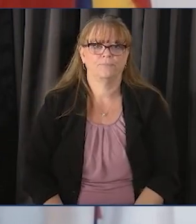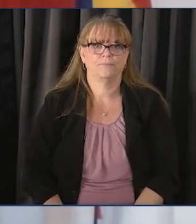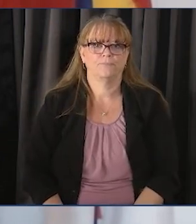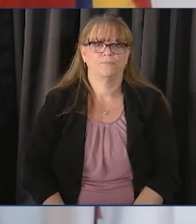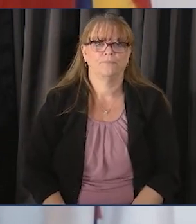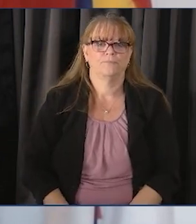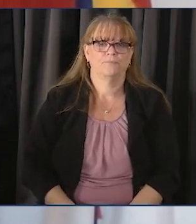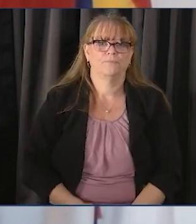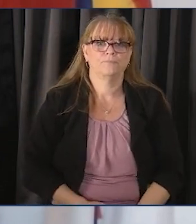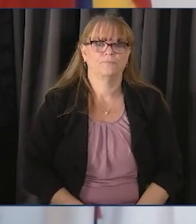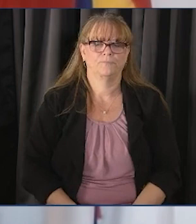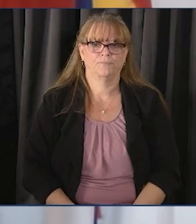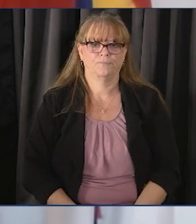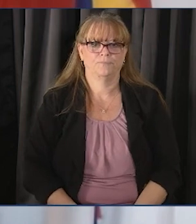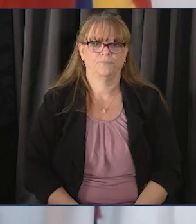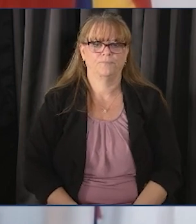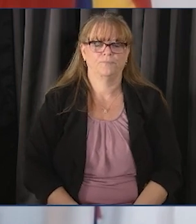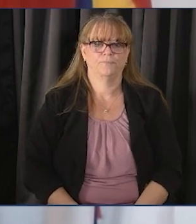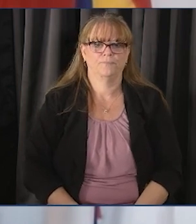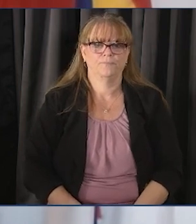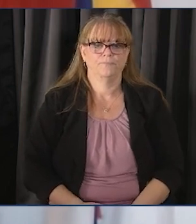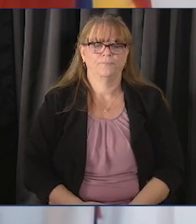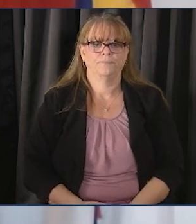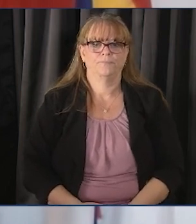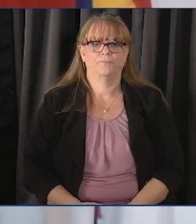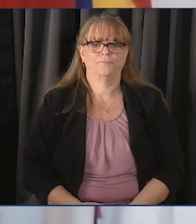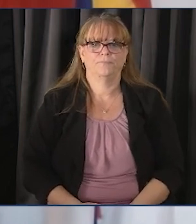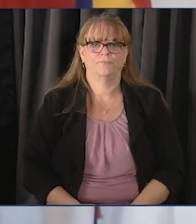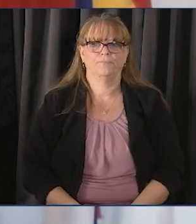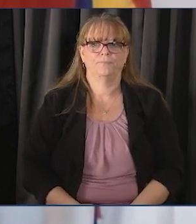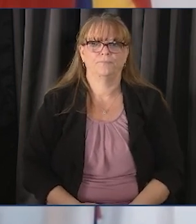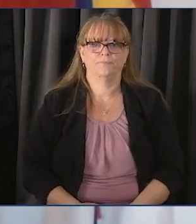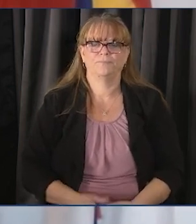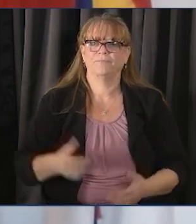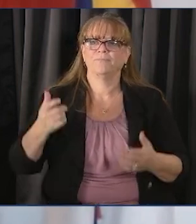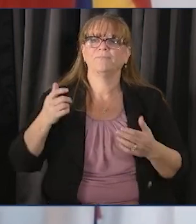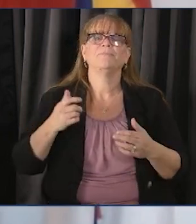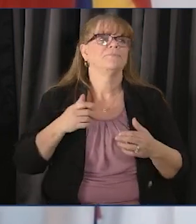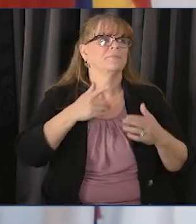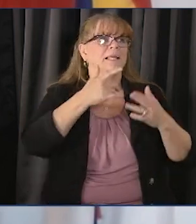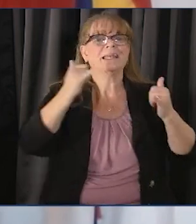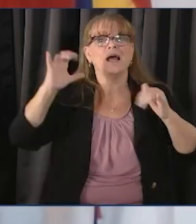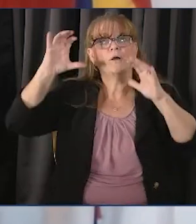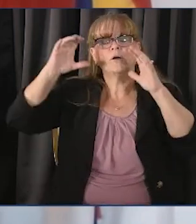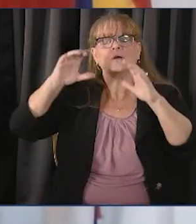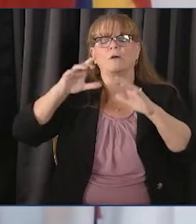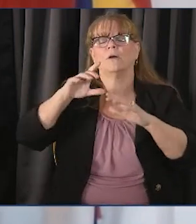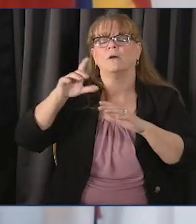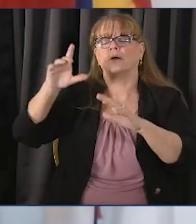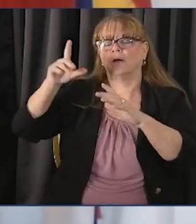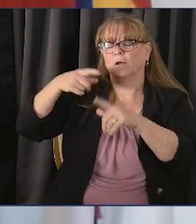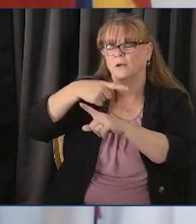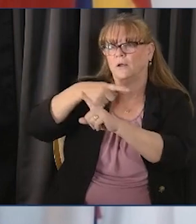Instead Nero Sara utilizzato para continue on the Westeros squarish as they ascend, examining